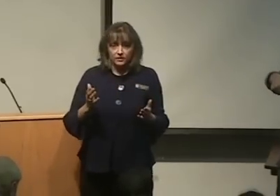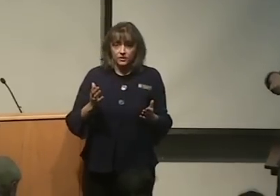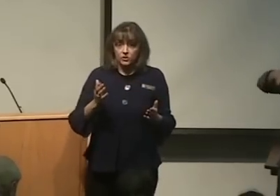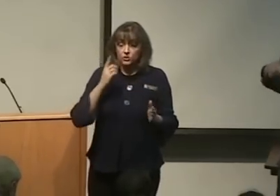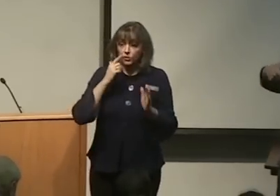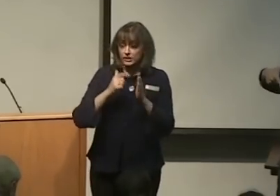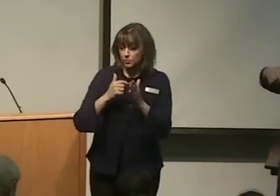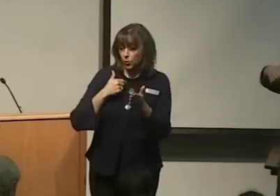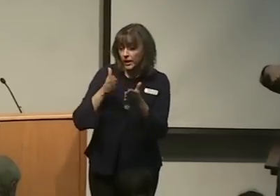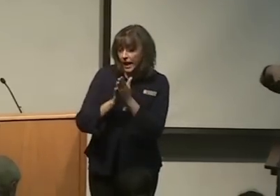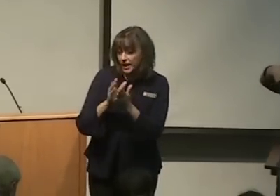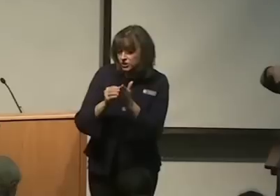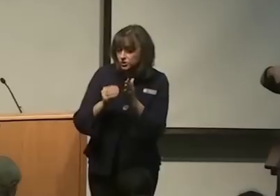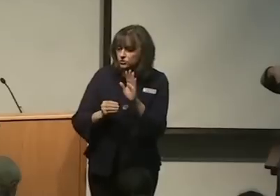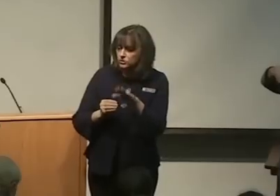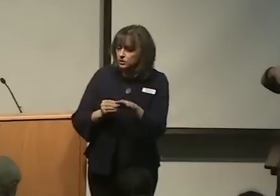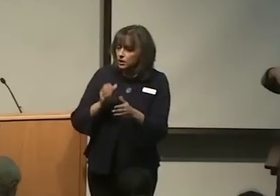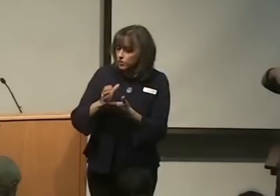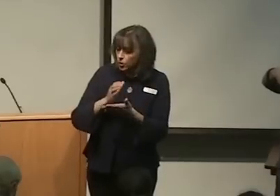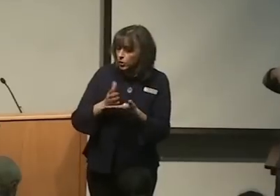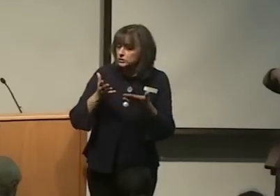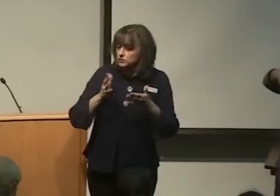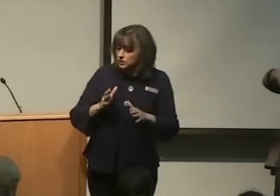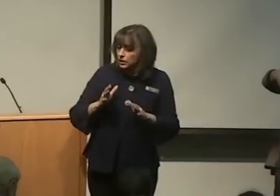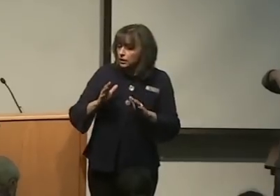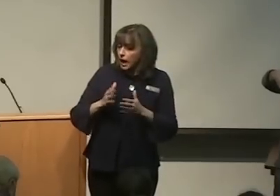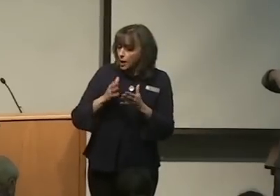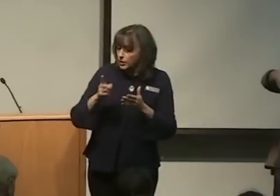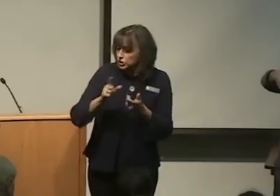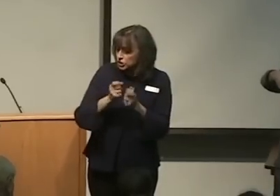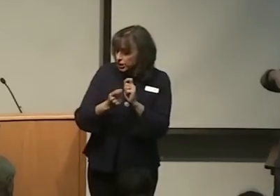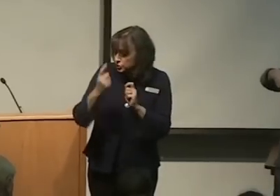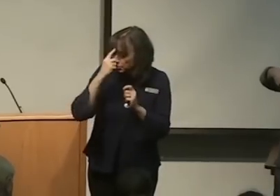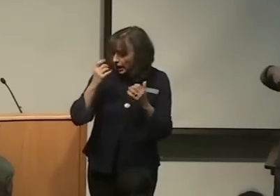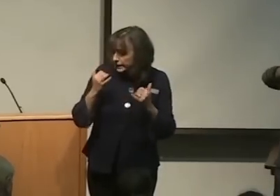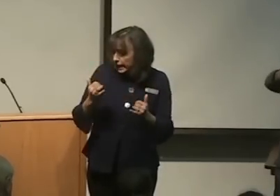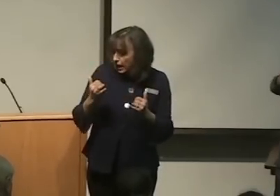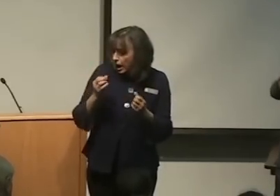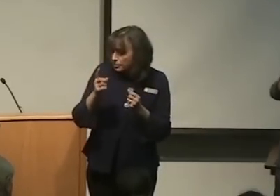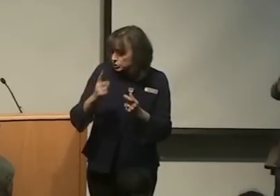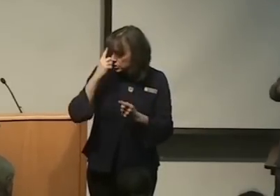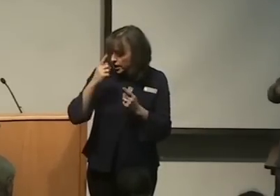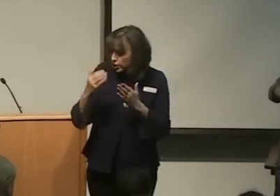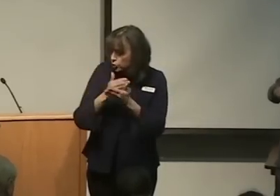How much did this course make you think about things in new ways? Those were values that the school had.